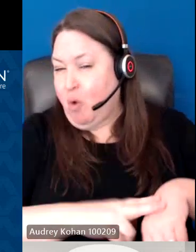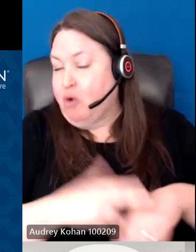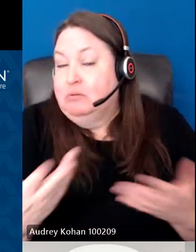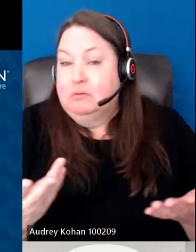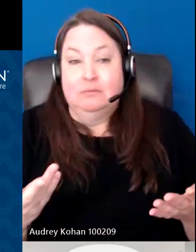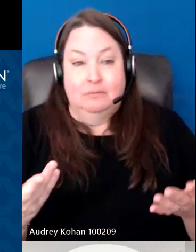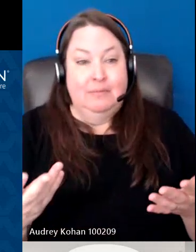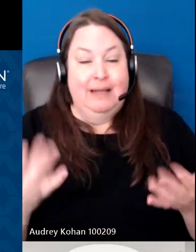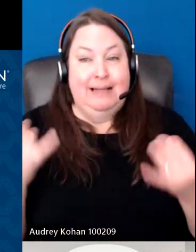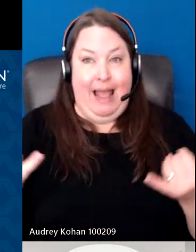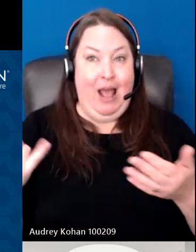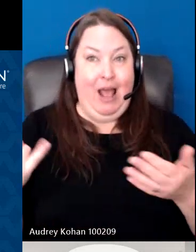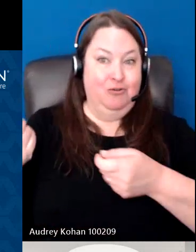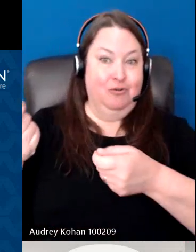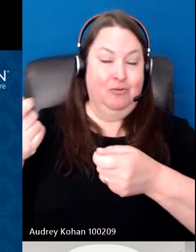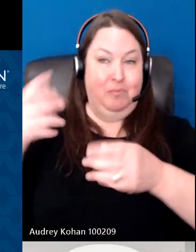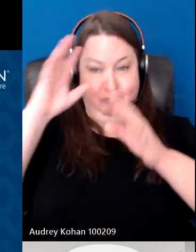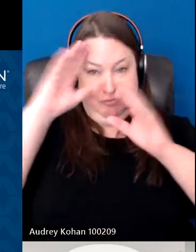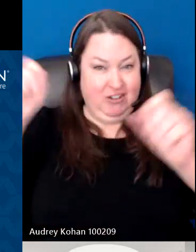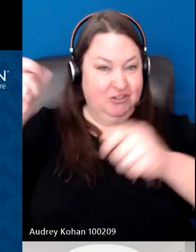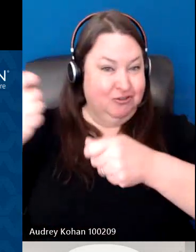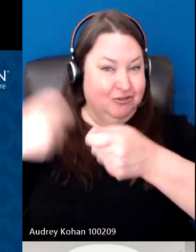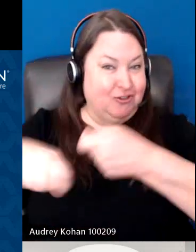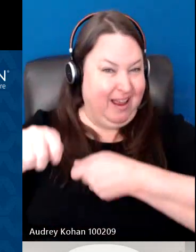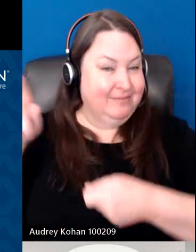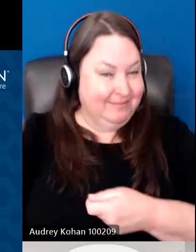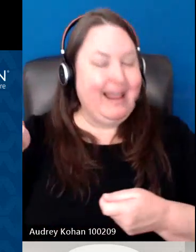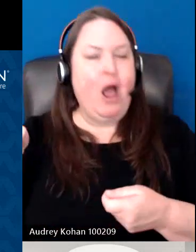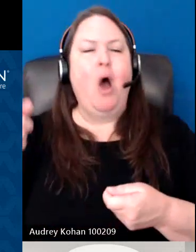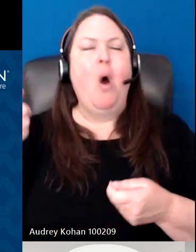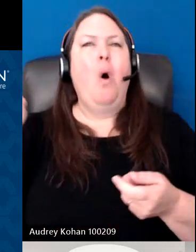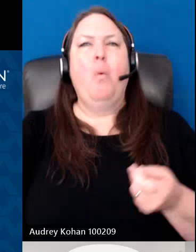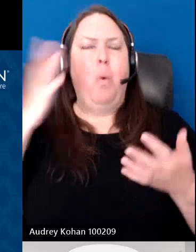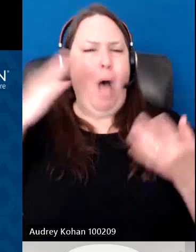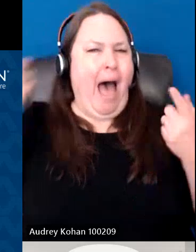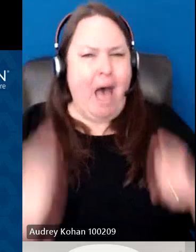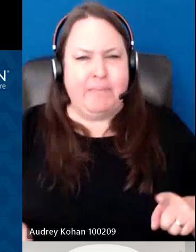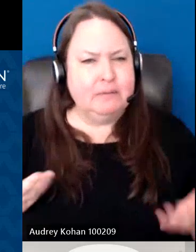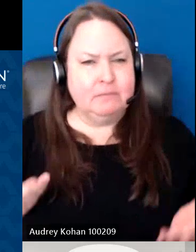incoming change in administration what is going to happen with all of this and on the next slide